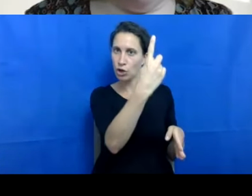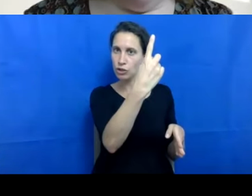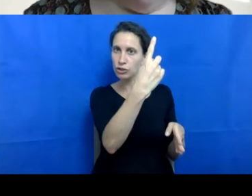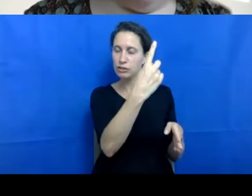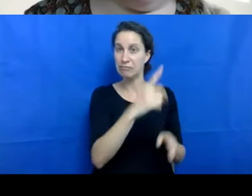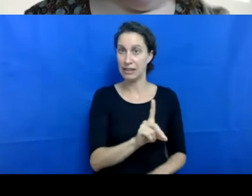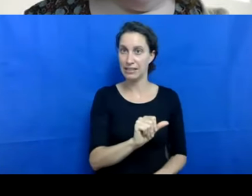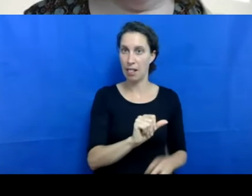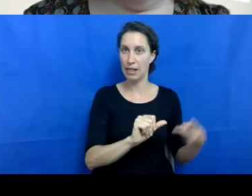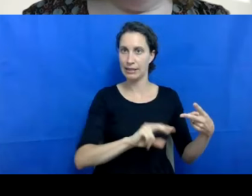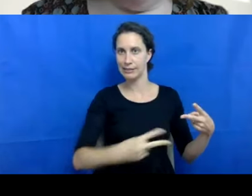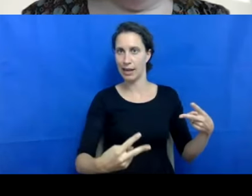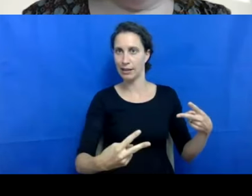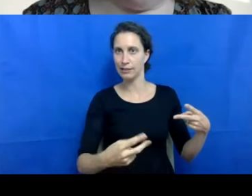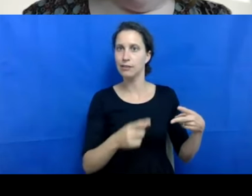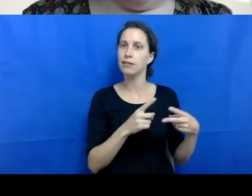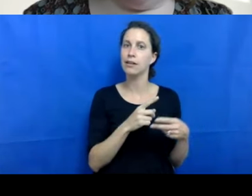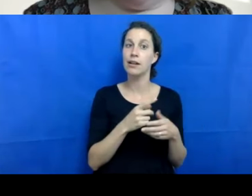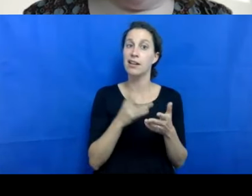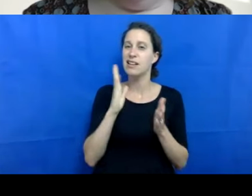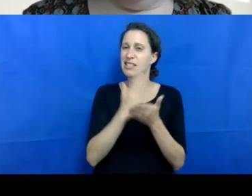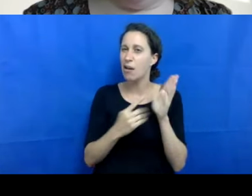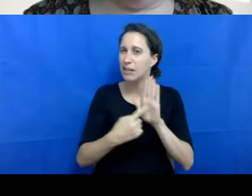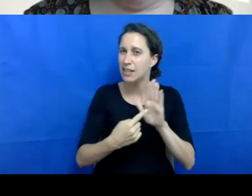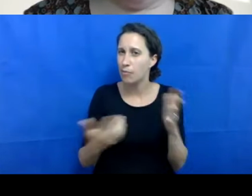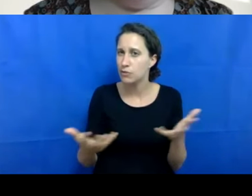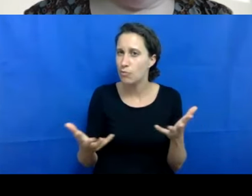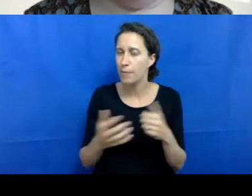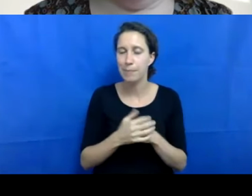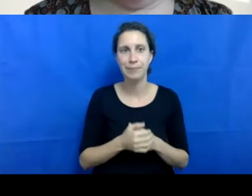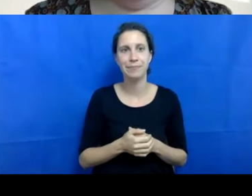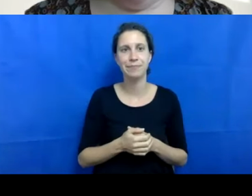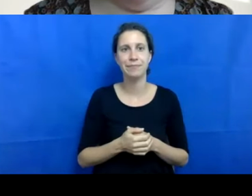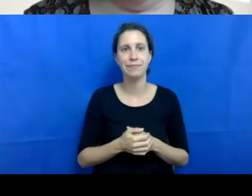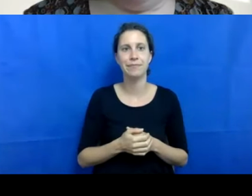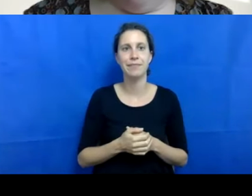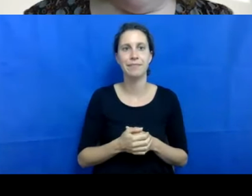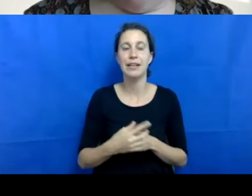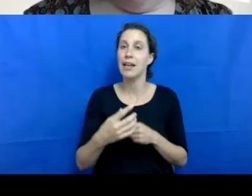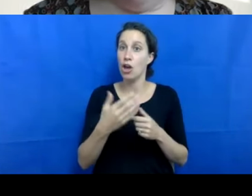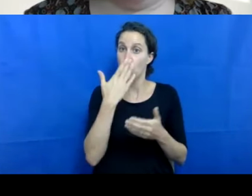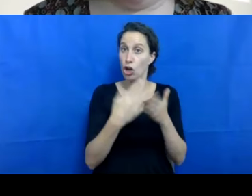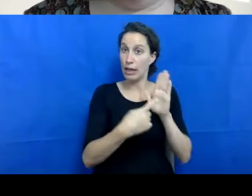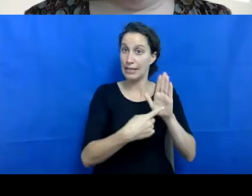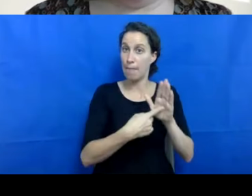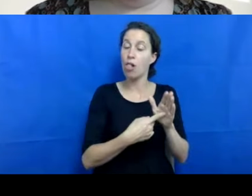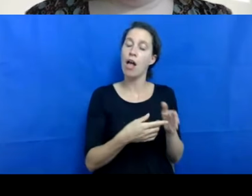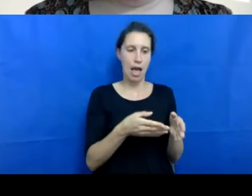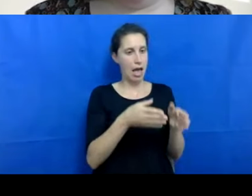Some examples of people first language include saying a person with a disability, instead of disabled person.